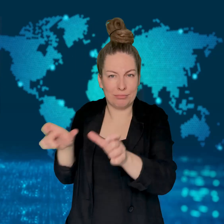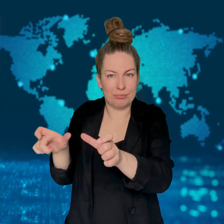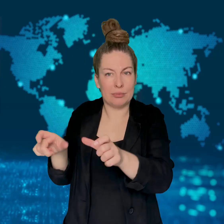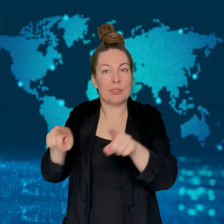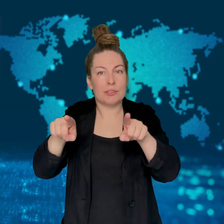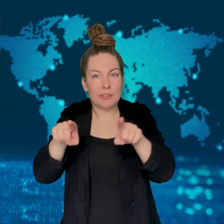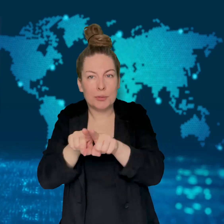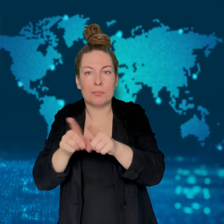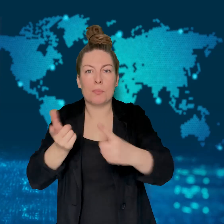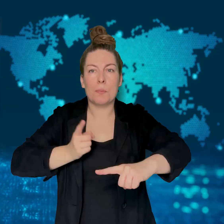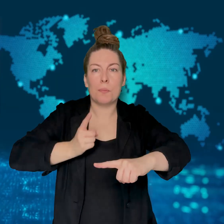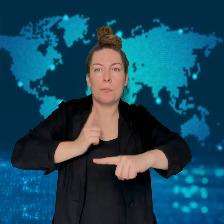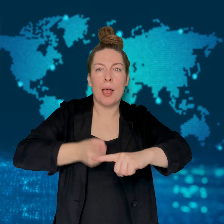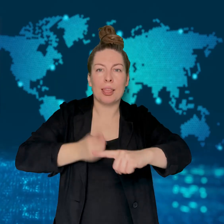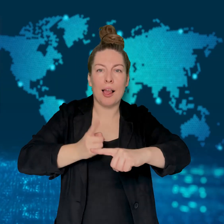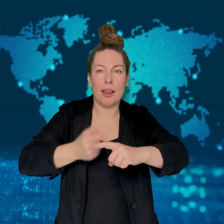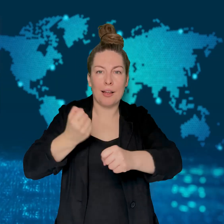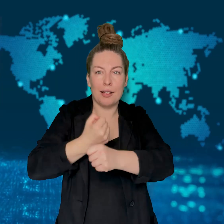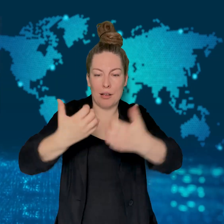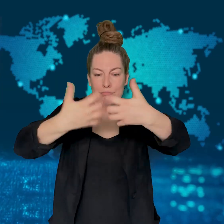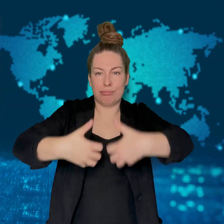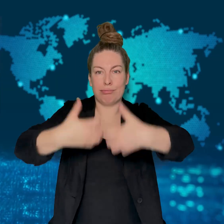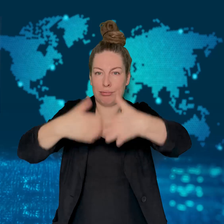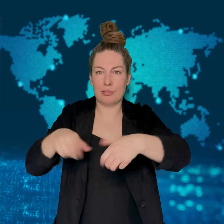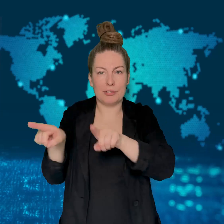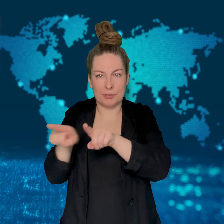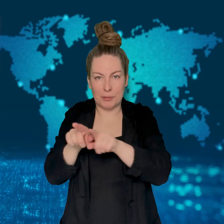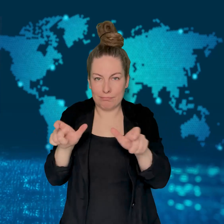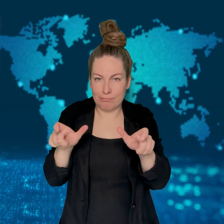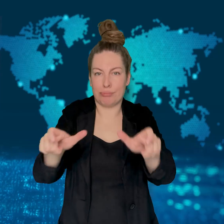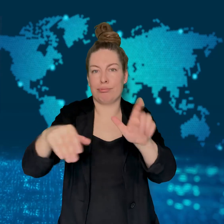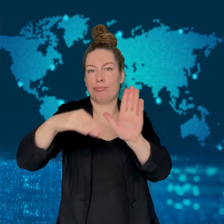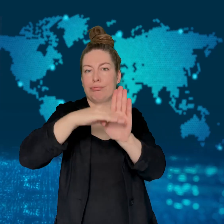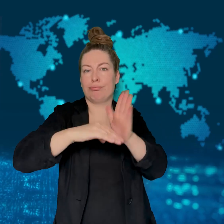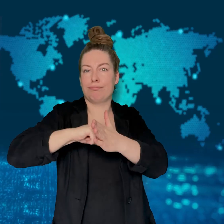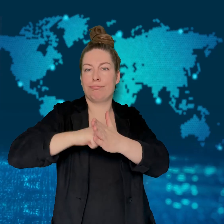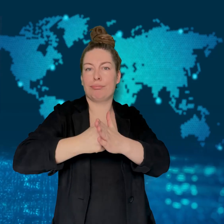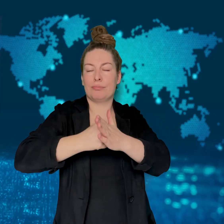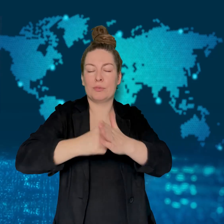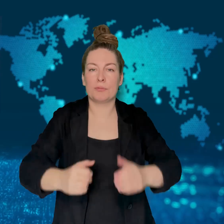Firms involved in steel production are also targeted.